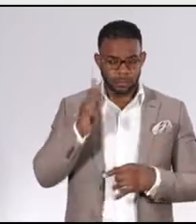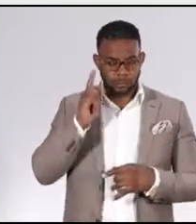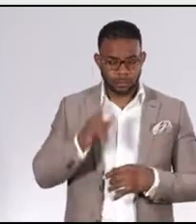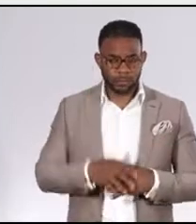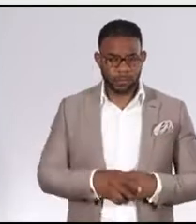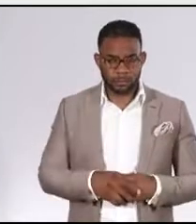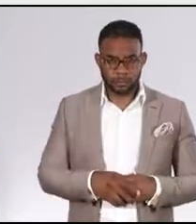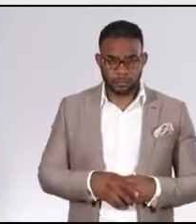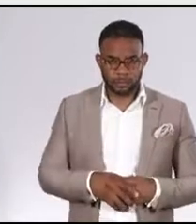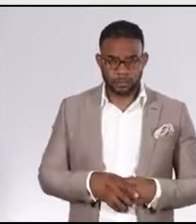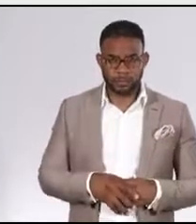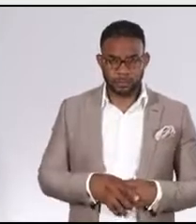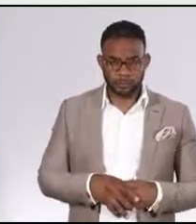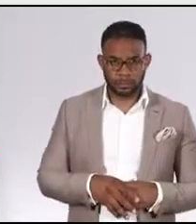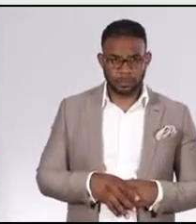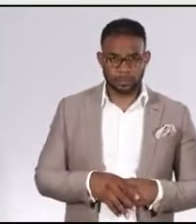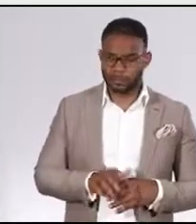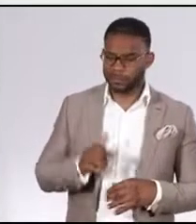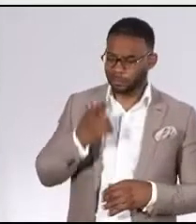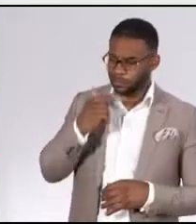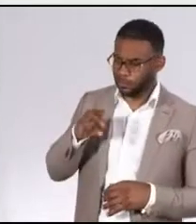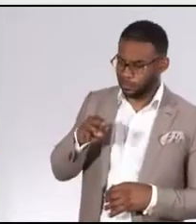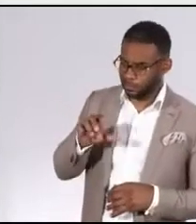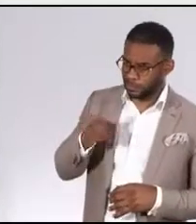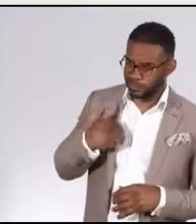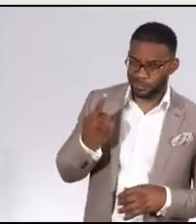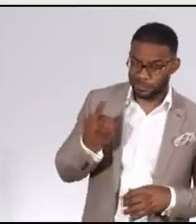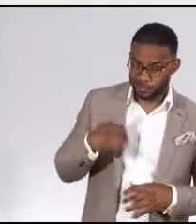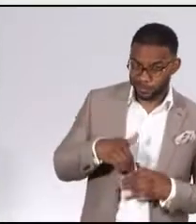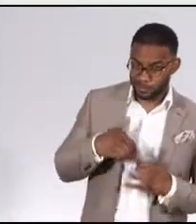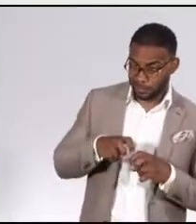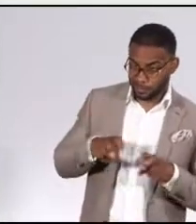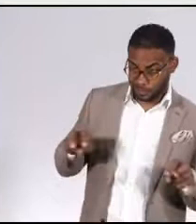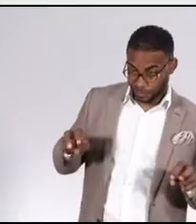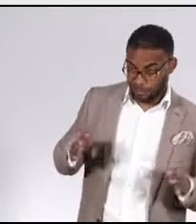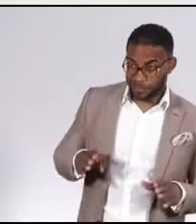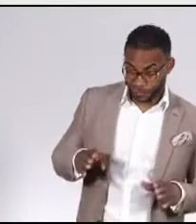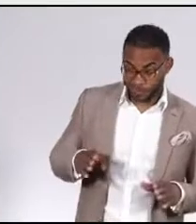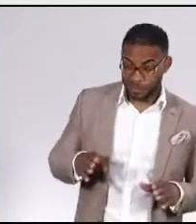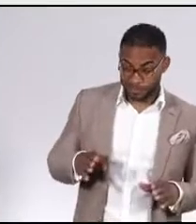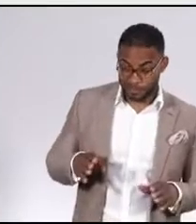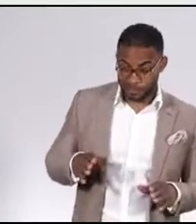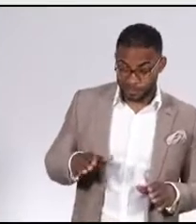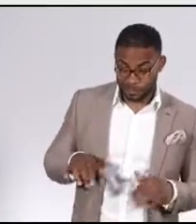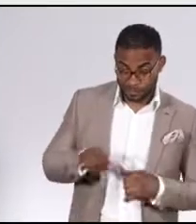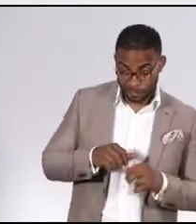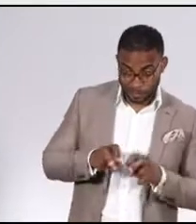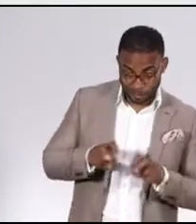and That's interesting, james, we do have somebody in our panelists among our panelists who will